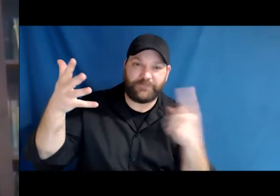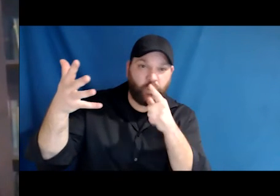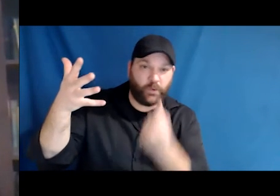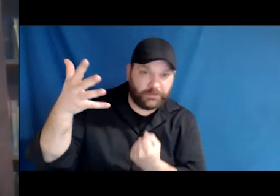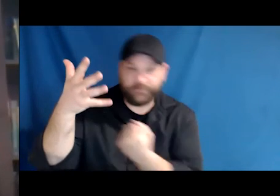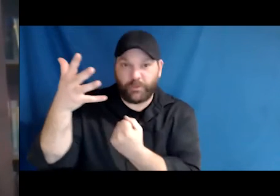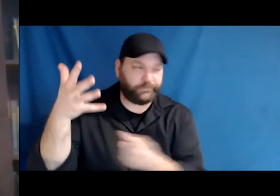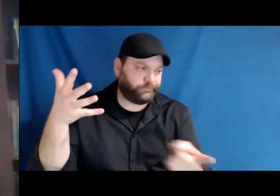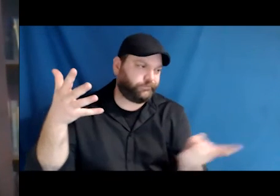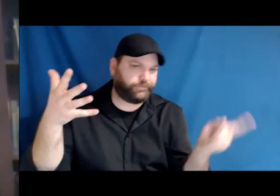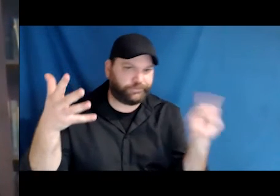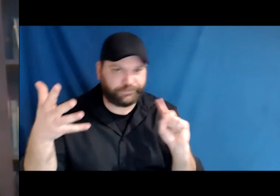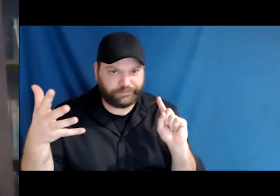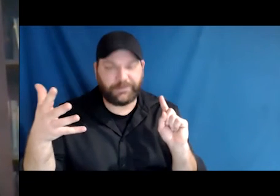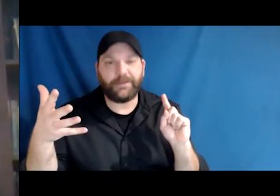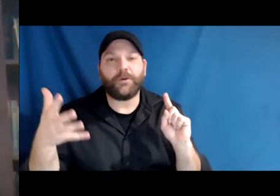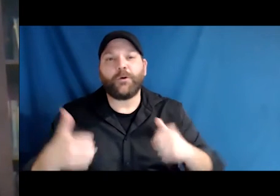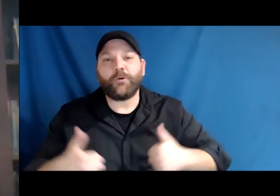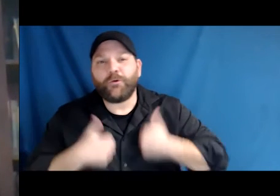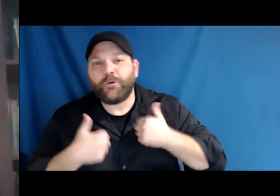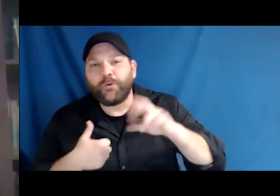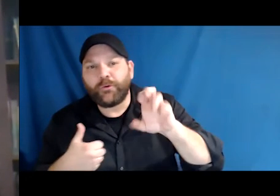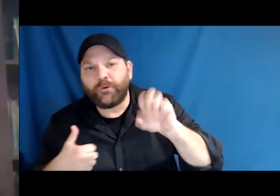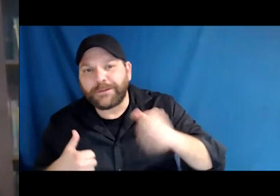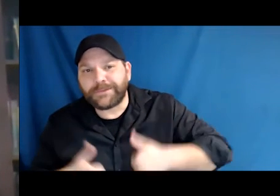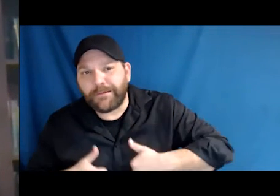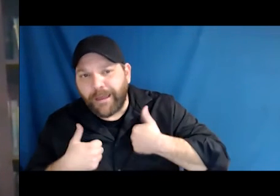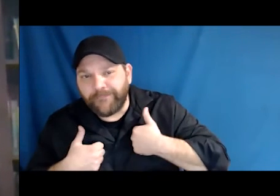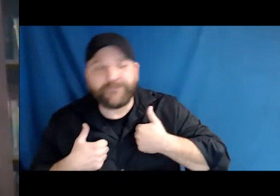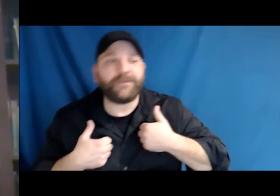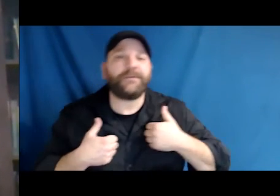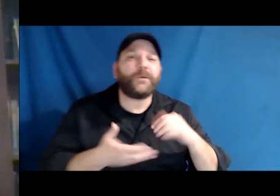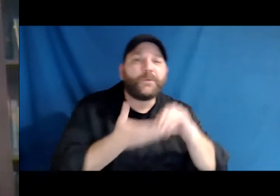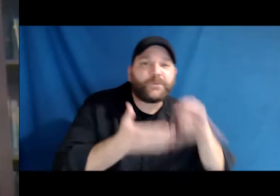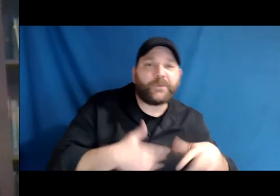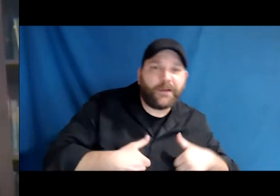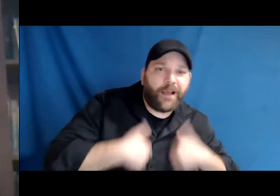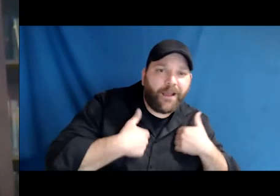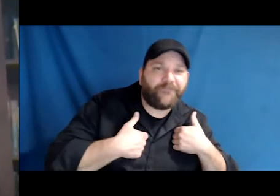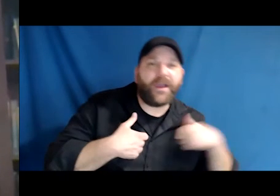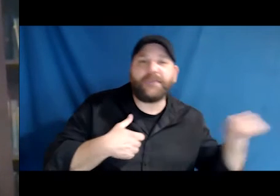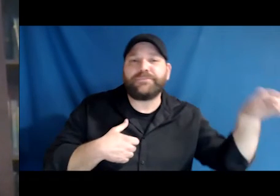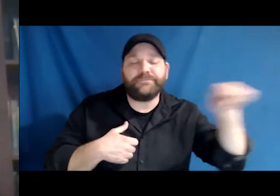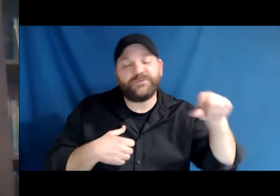Division of Campus Life, and across the university. To close, I want to again thank Tim and Tracy for nominating me